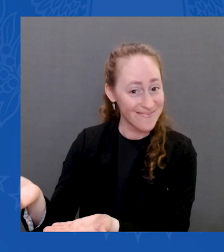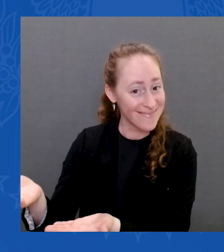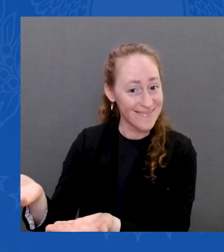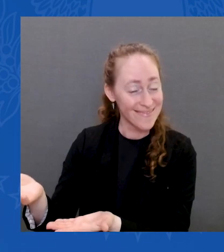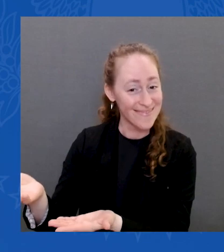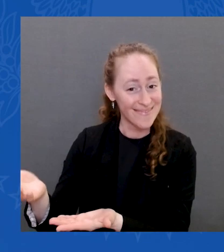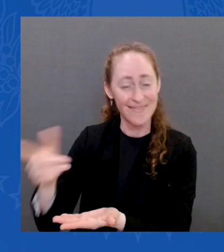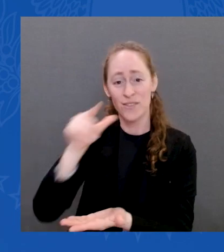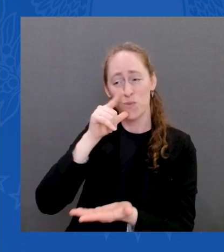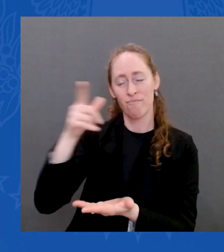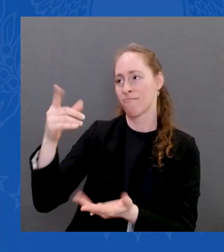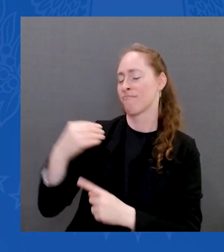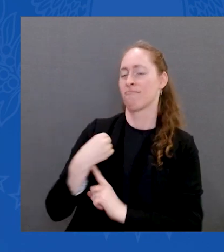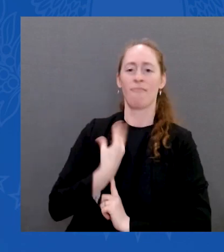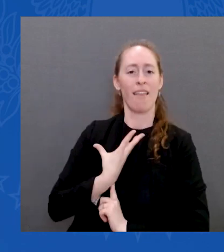persistence, and pride: